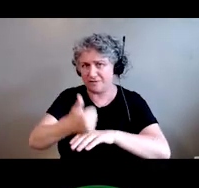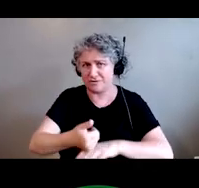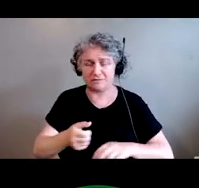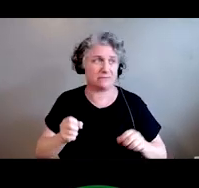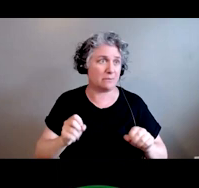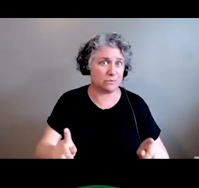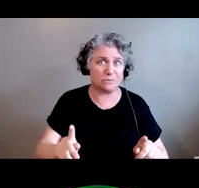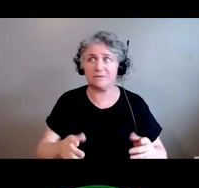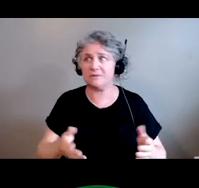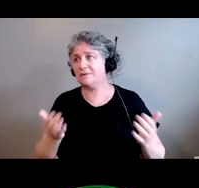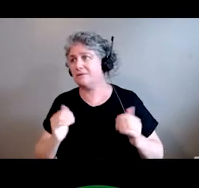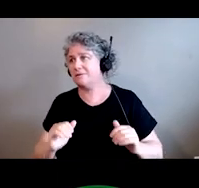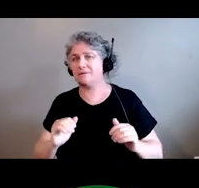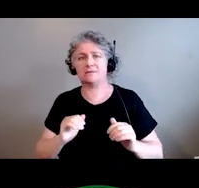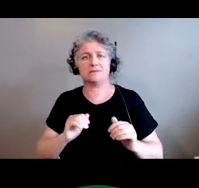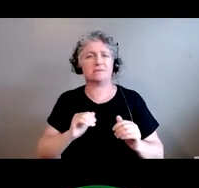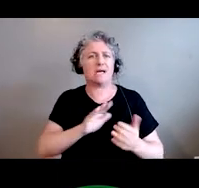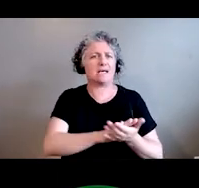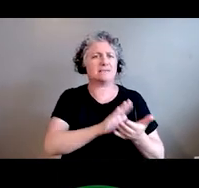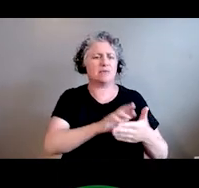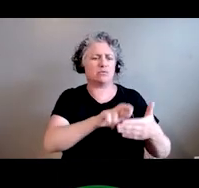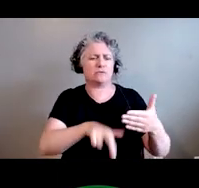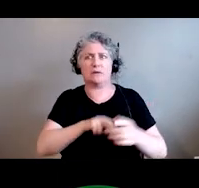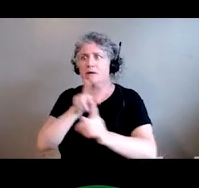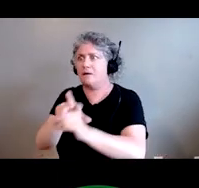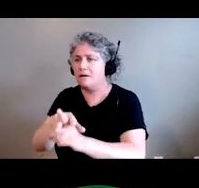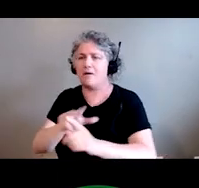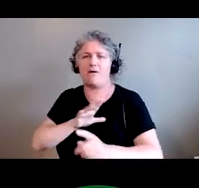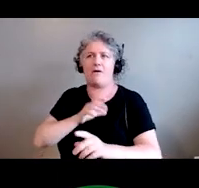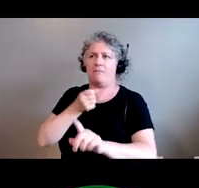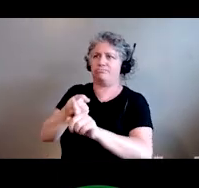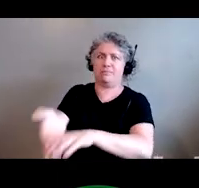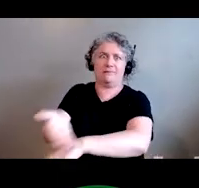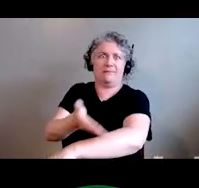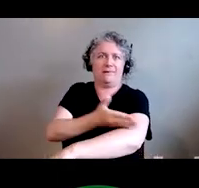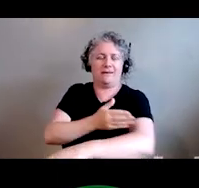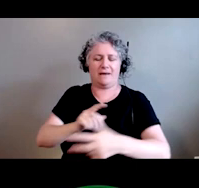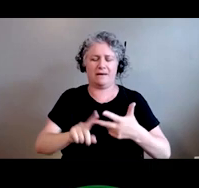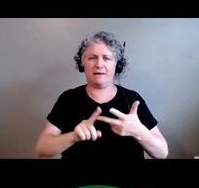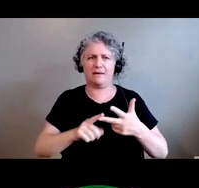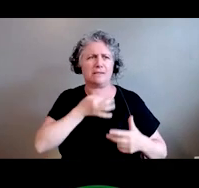In addition to an overall collaborative orientation, our team really sought to find something more